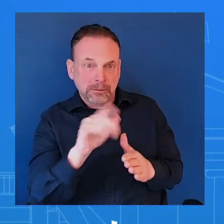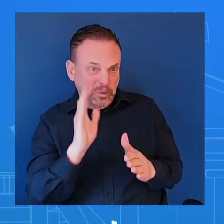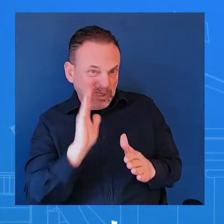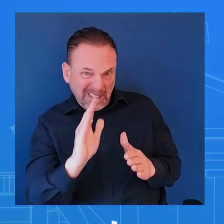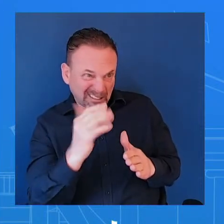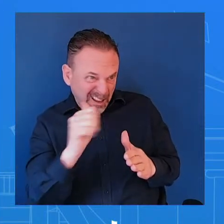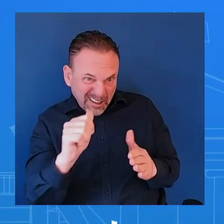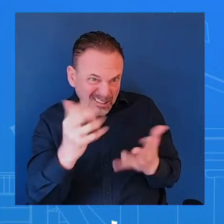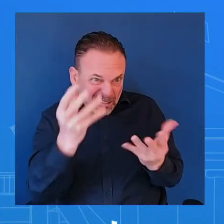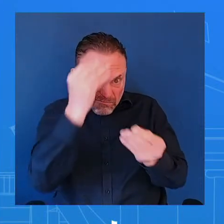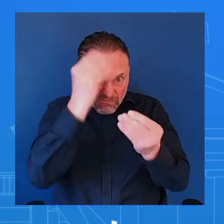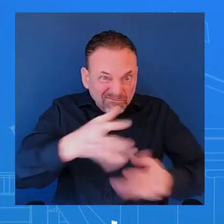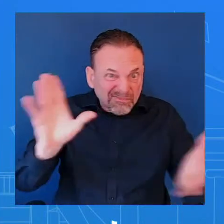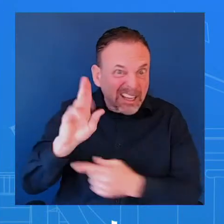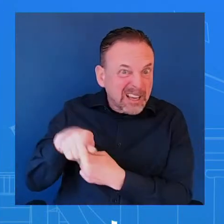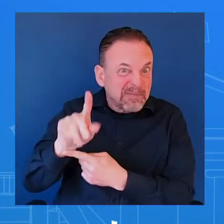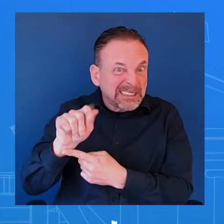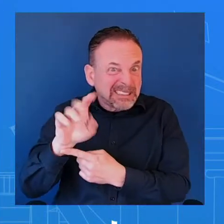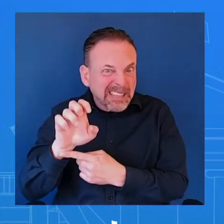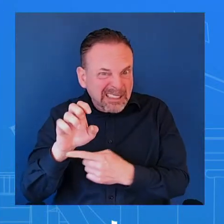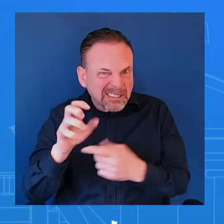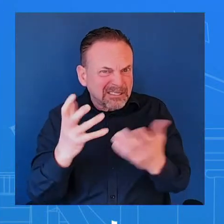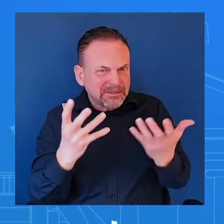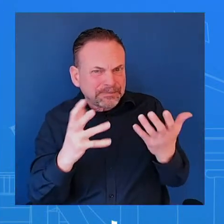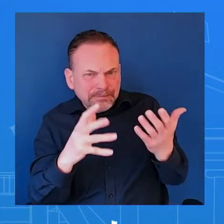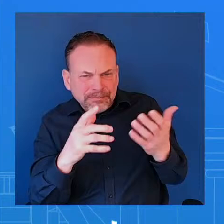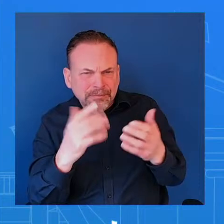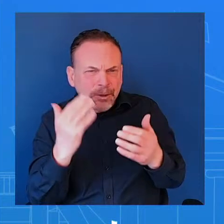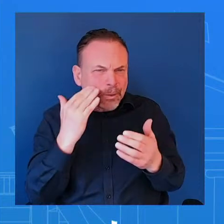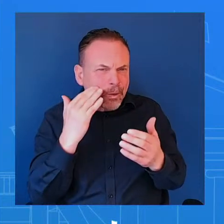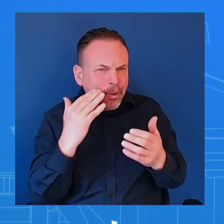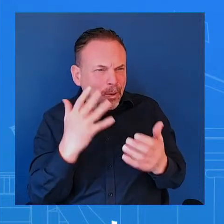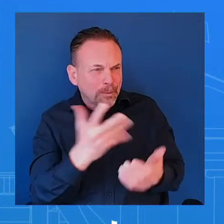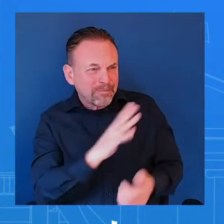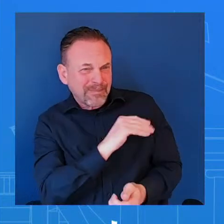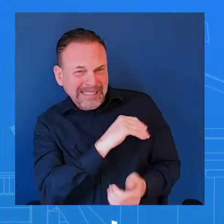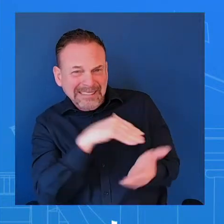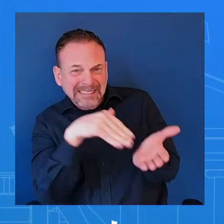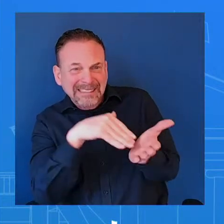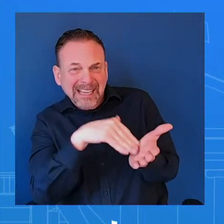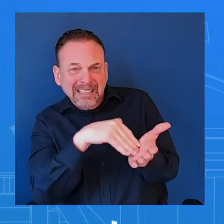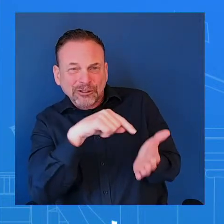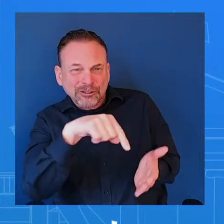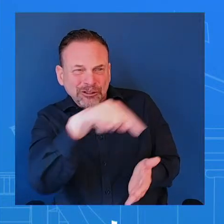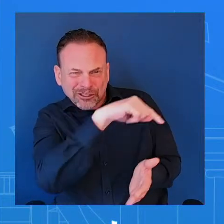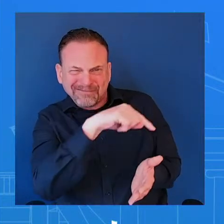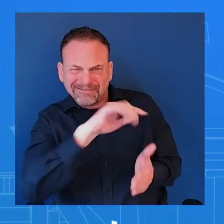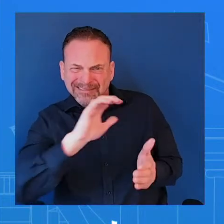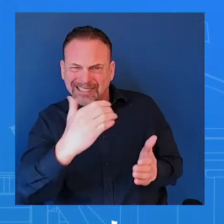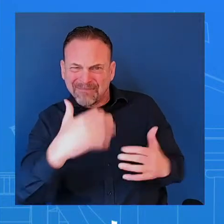just at the top about last night and how important it is. As you know, the President and the Vice President -- they continued their tradition